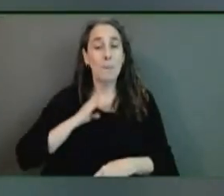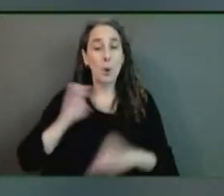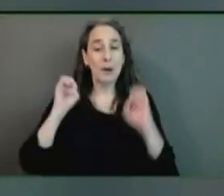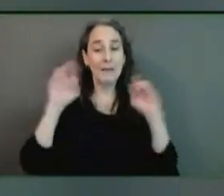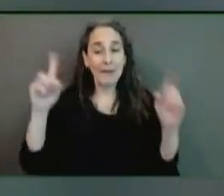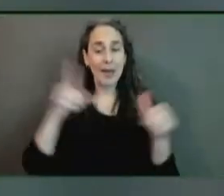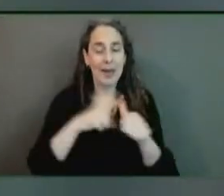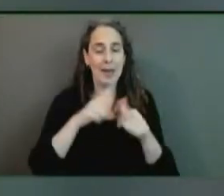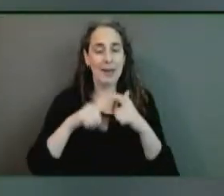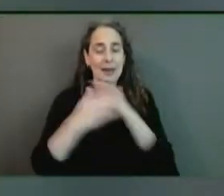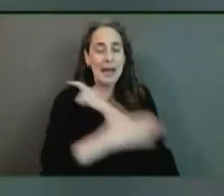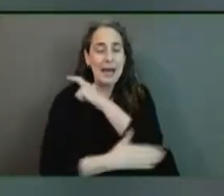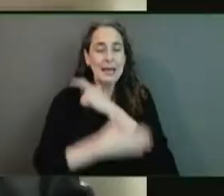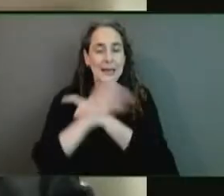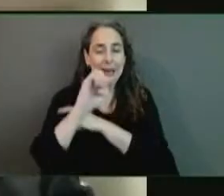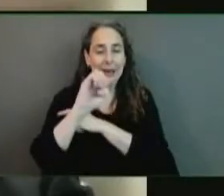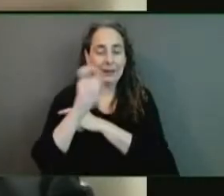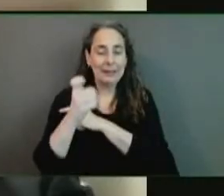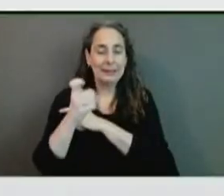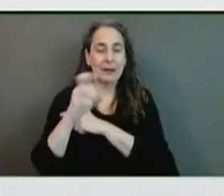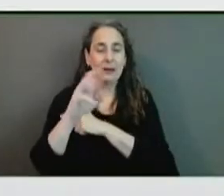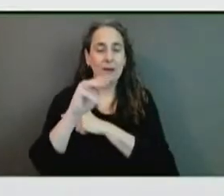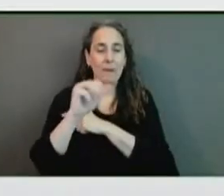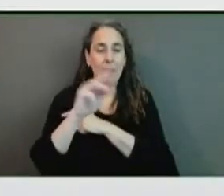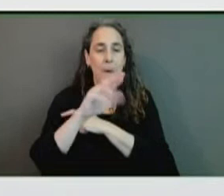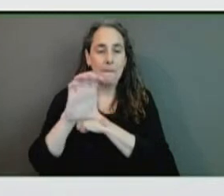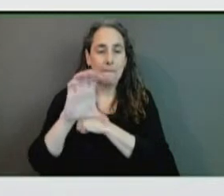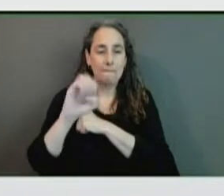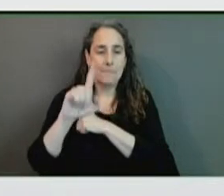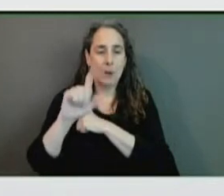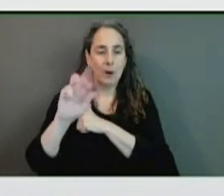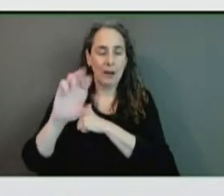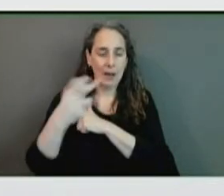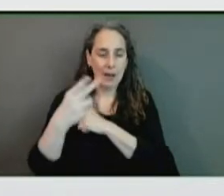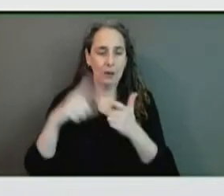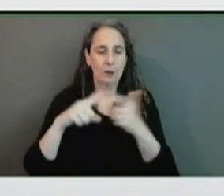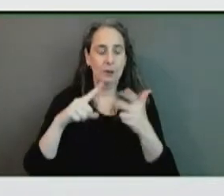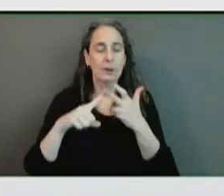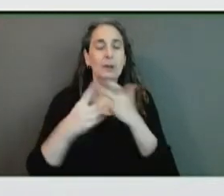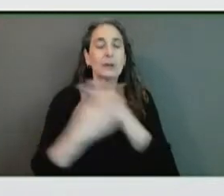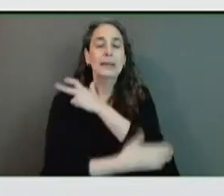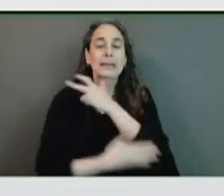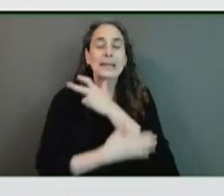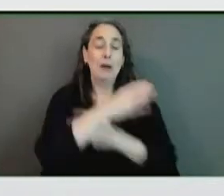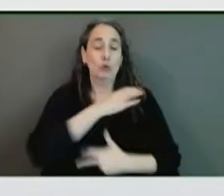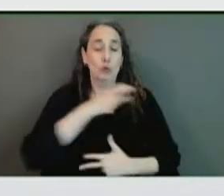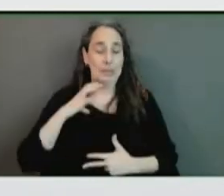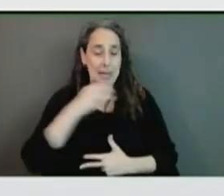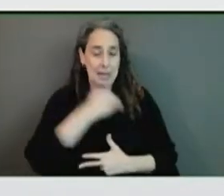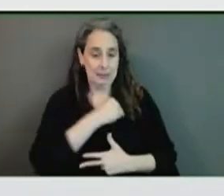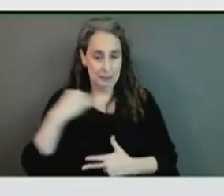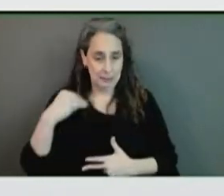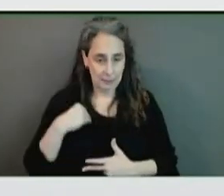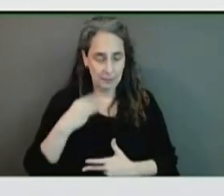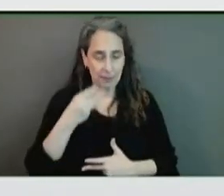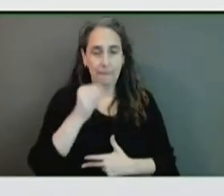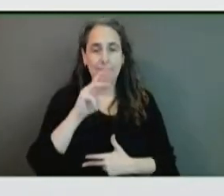members of the Board of Education. County executive Marr